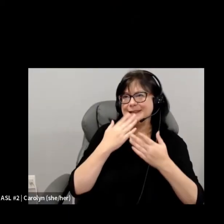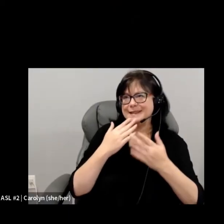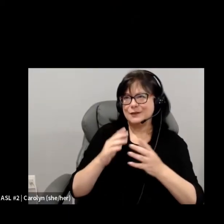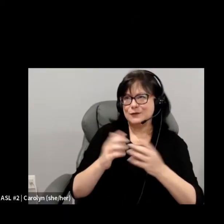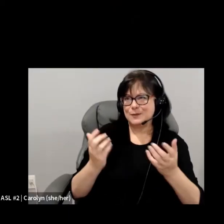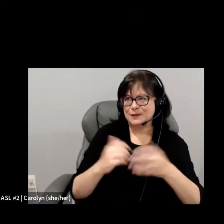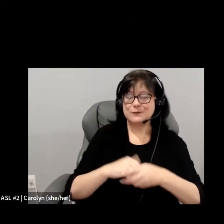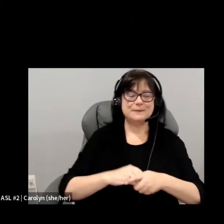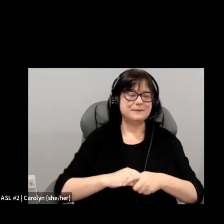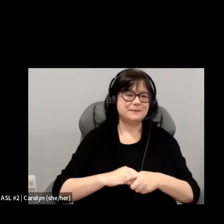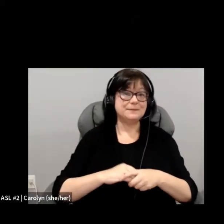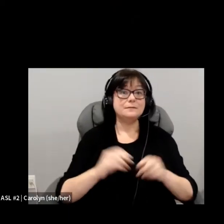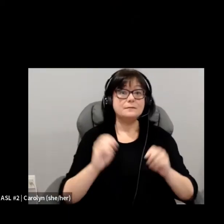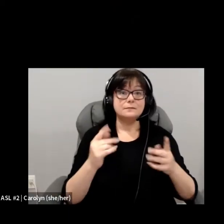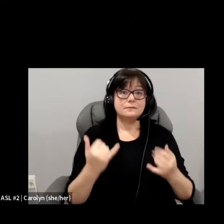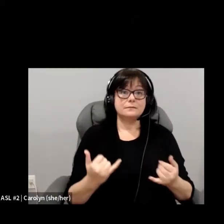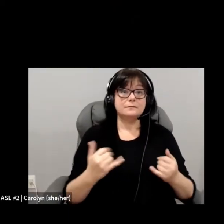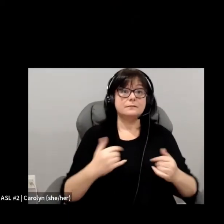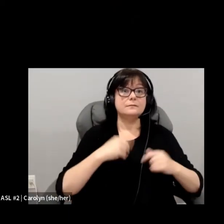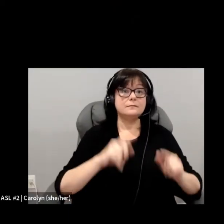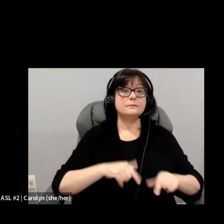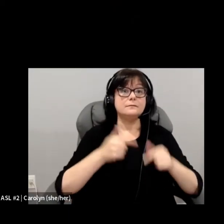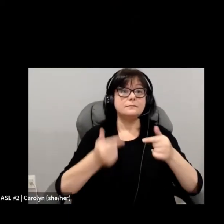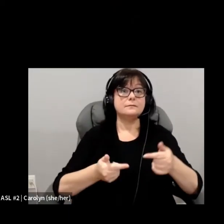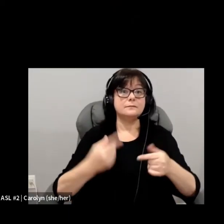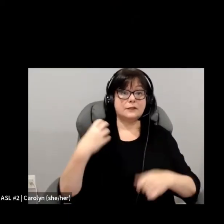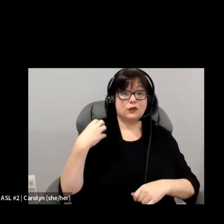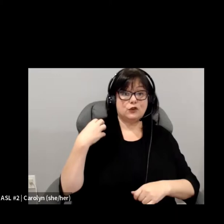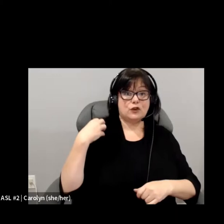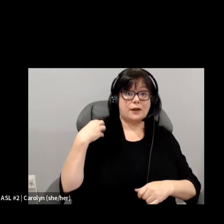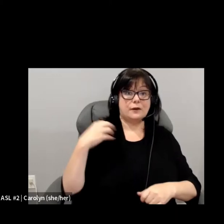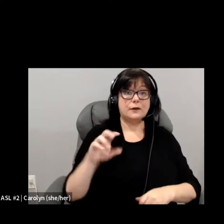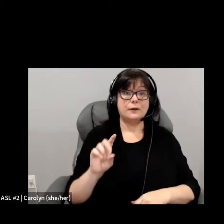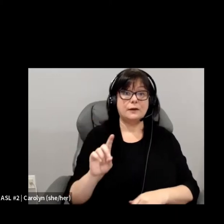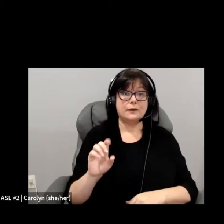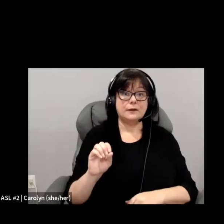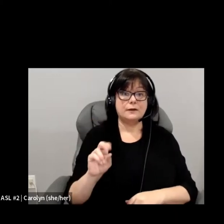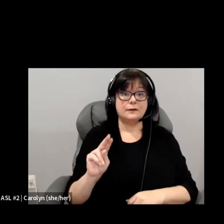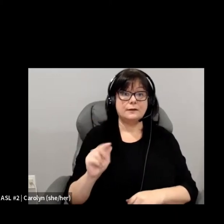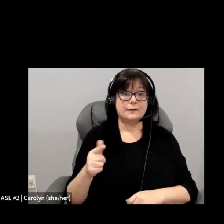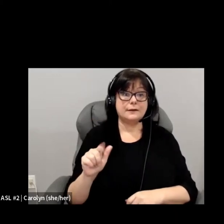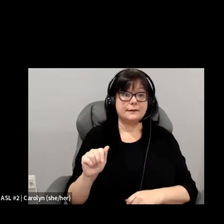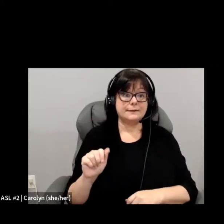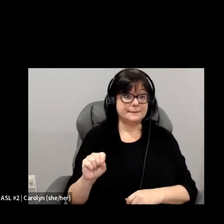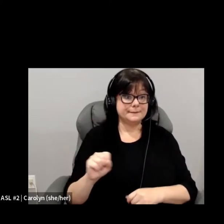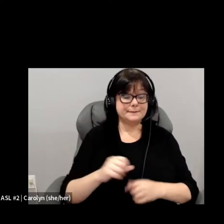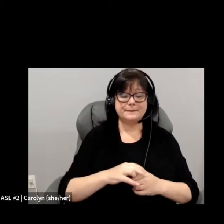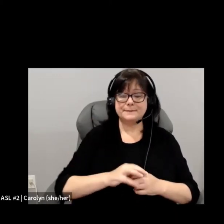WITH THAT, I WILL TURN IT OVER TO OUR CHAIR DOUGLAS.